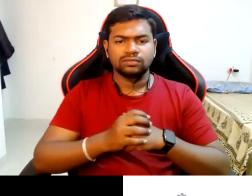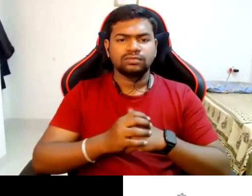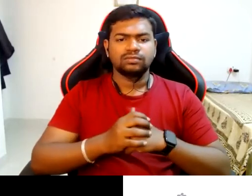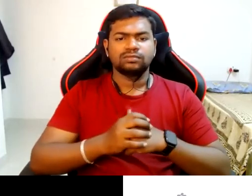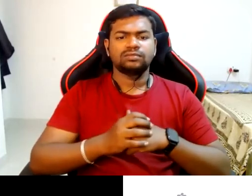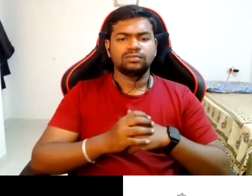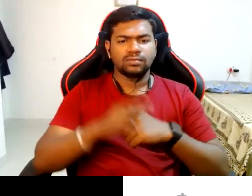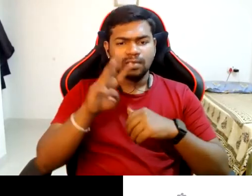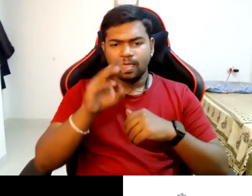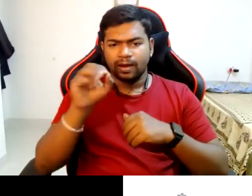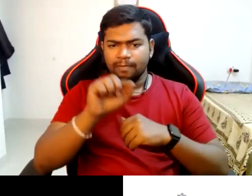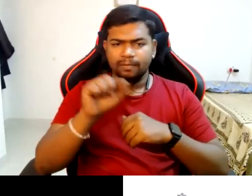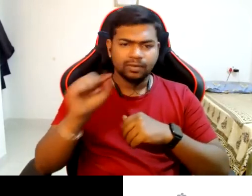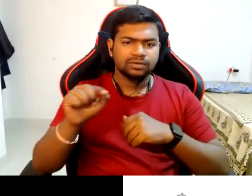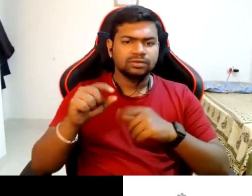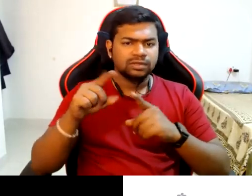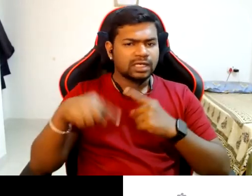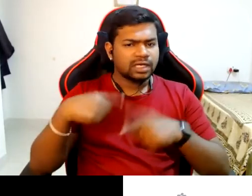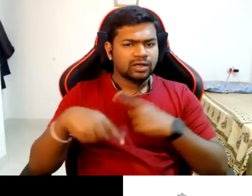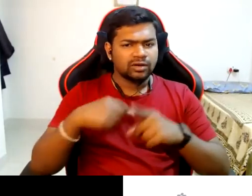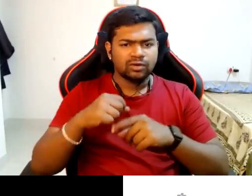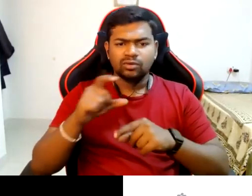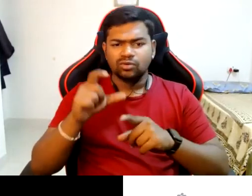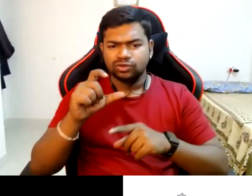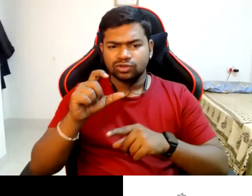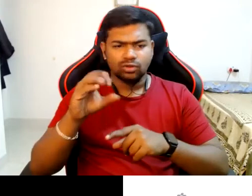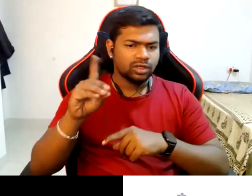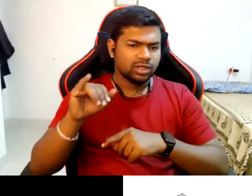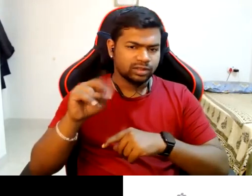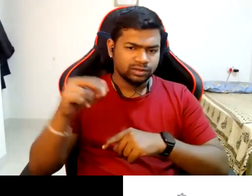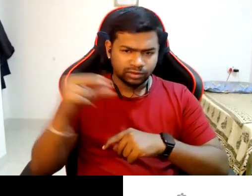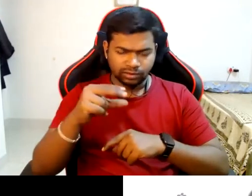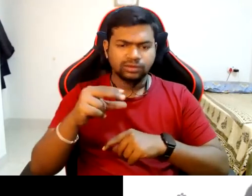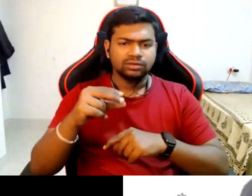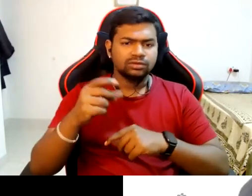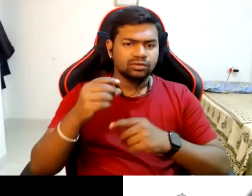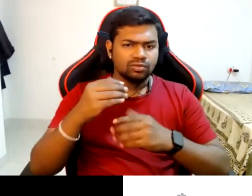of my day to day jobs involve coding.so 30% is in coding